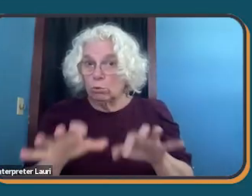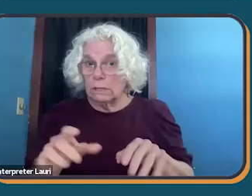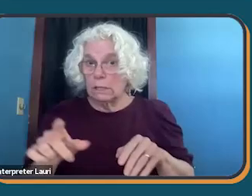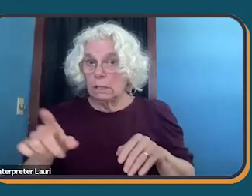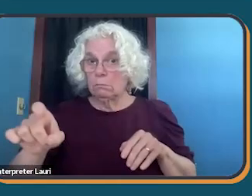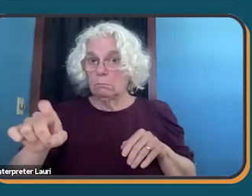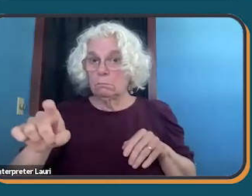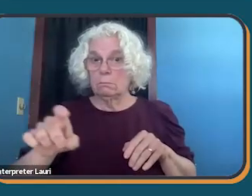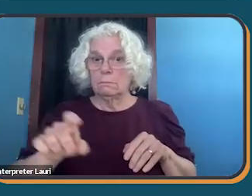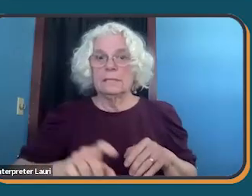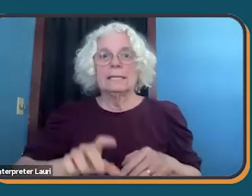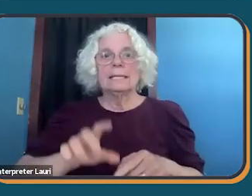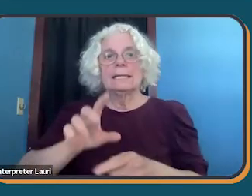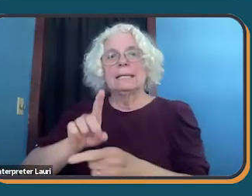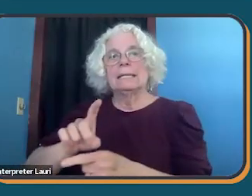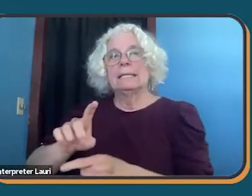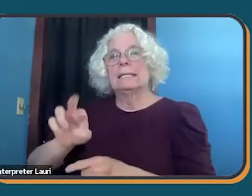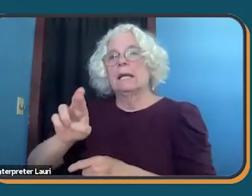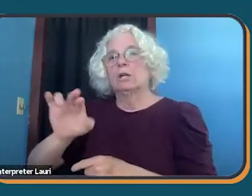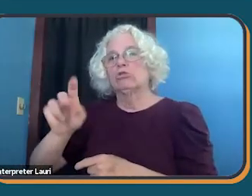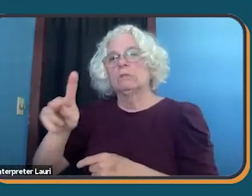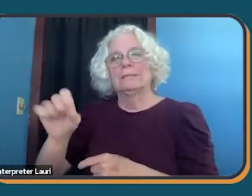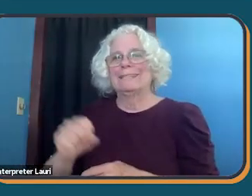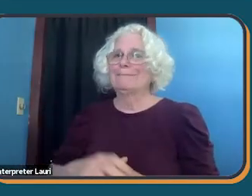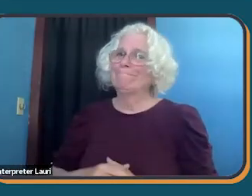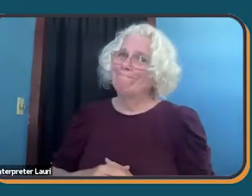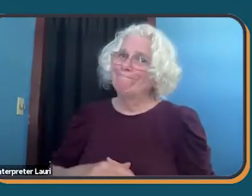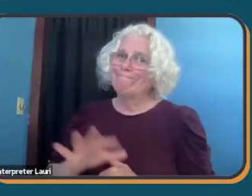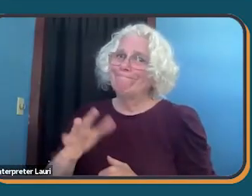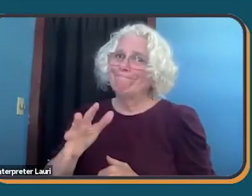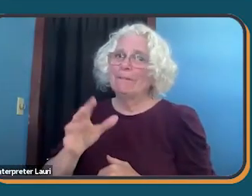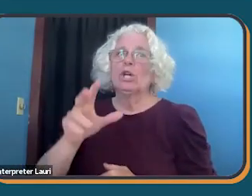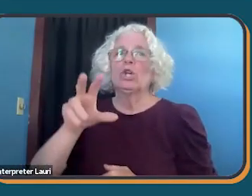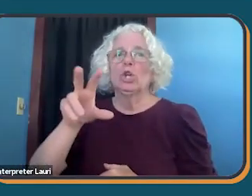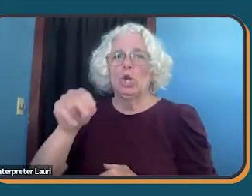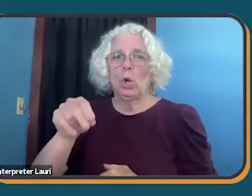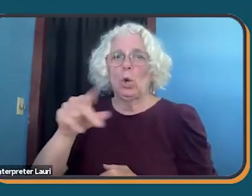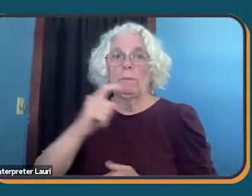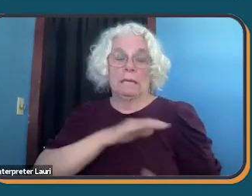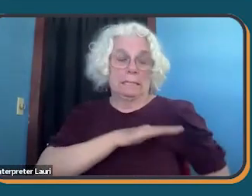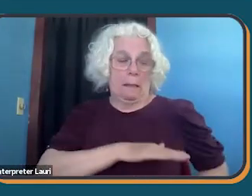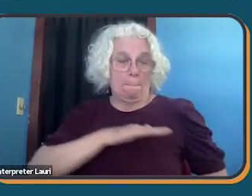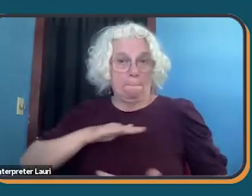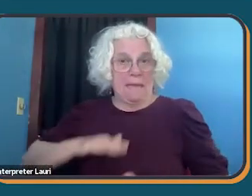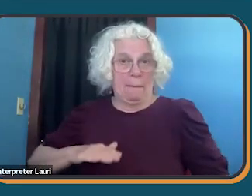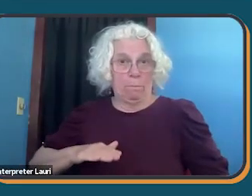Dr. Tisha Titus: Technically, no. Because the mammogram is the standard of care